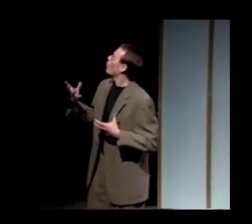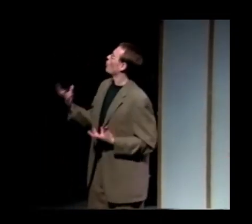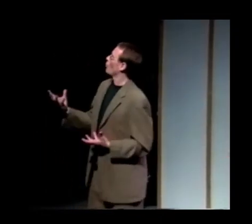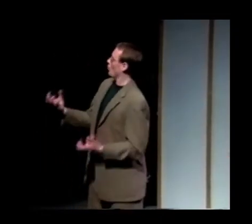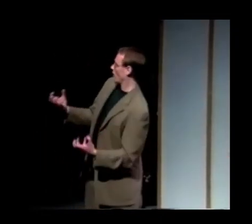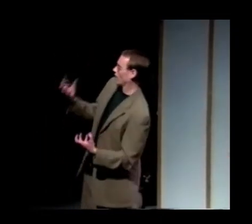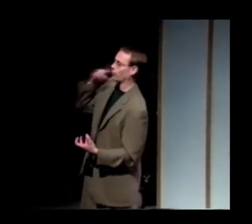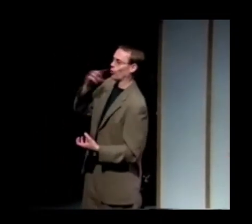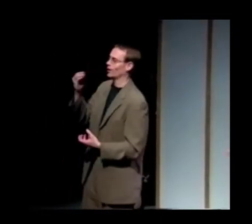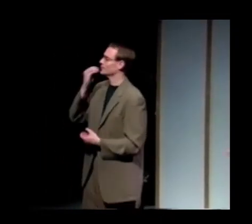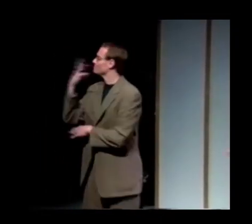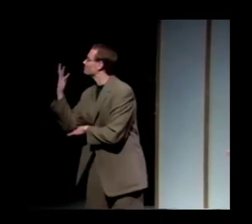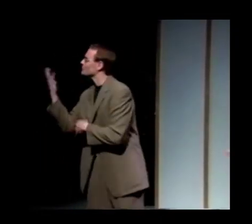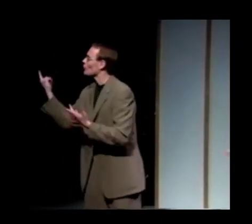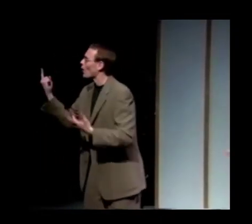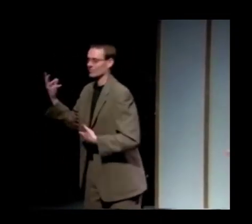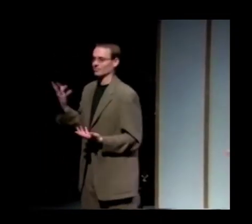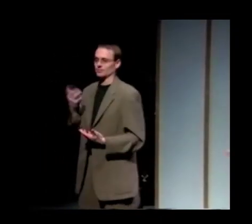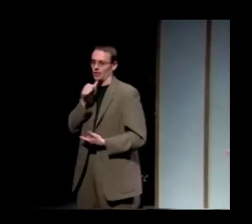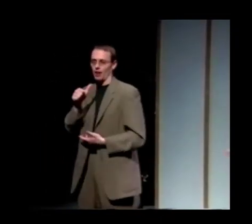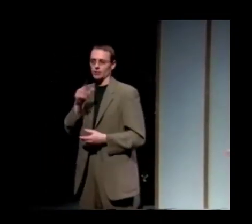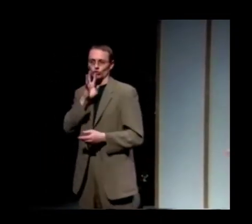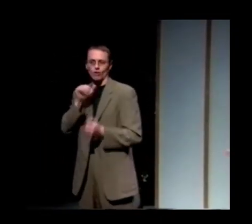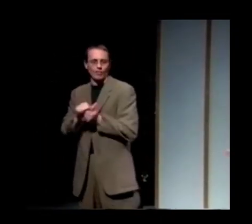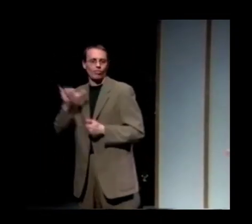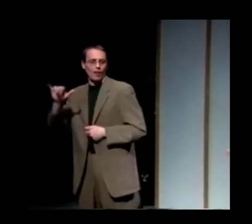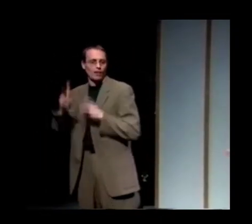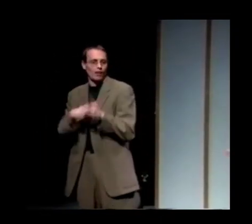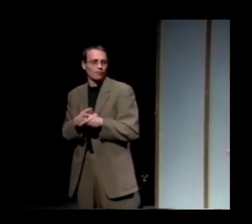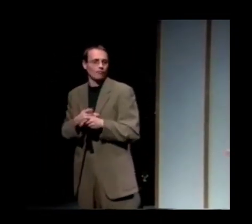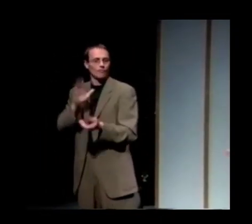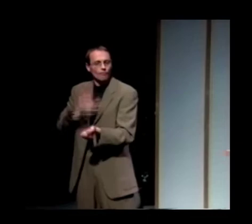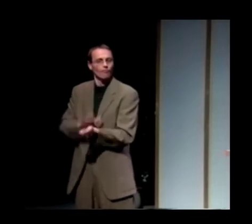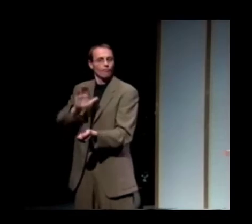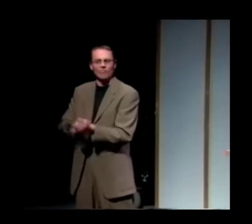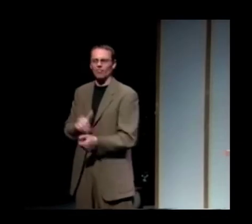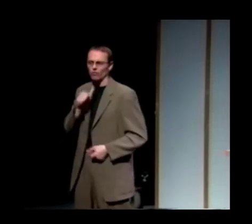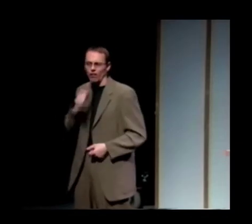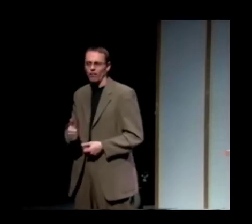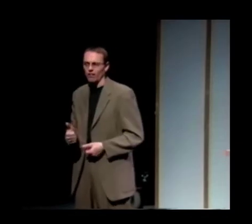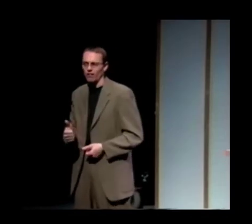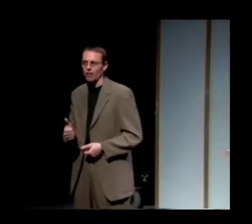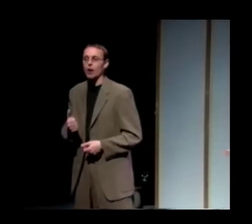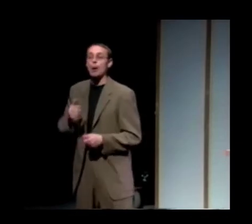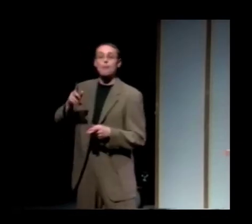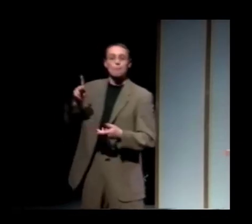DOESN'T HAVE THAT KIND OF RHYTHM AND RHYME. WE DON'T TALK IN THAT KIND OF RHYTHM,